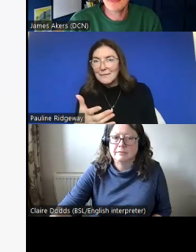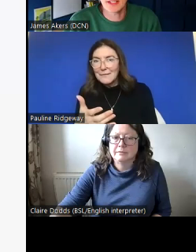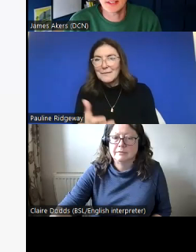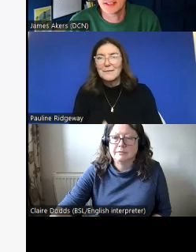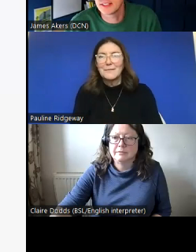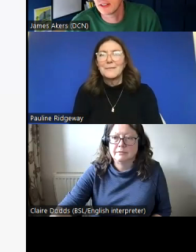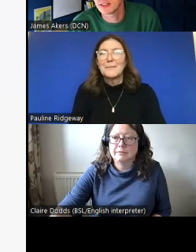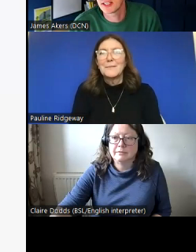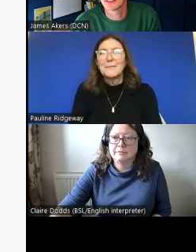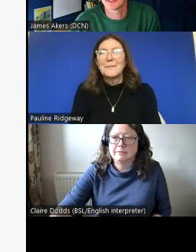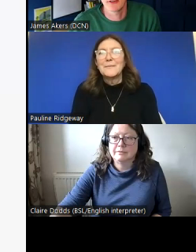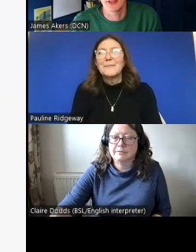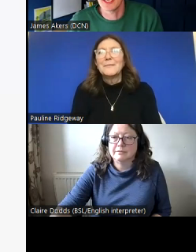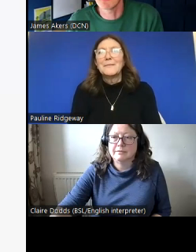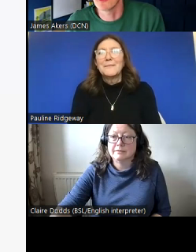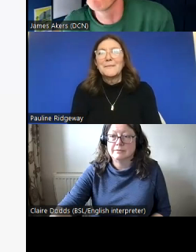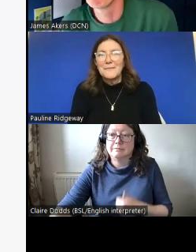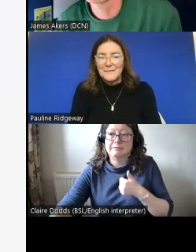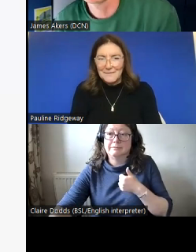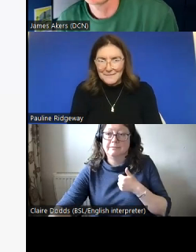That's it, zero seconds, zero engagement.